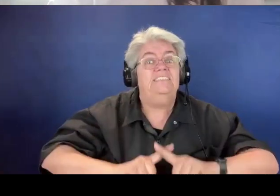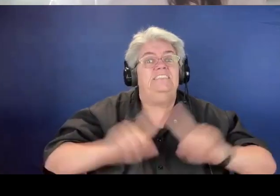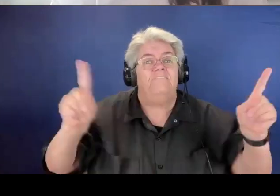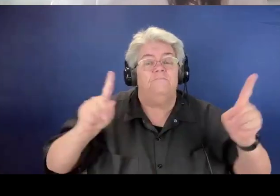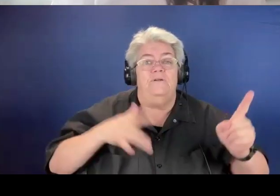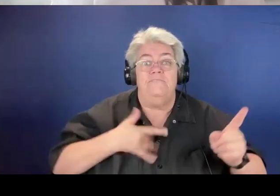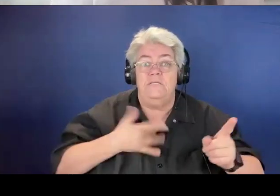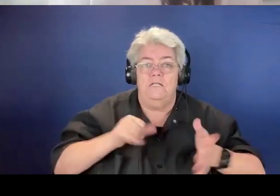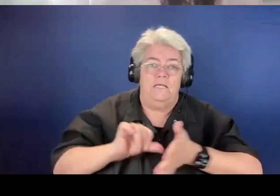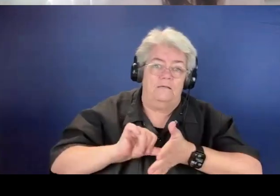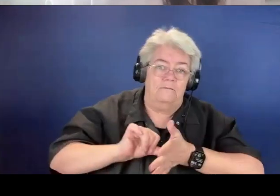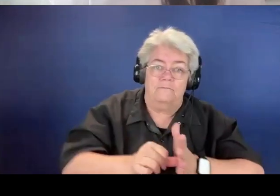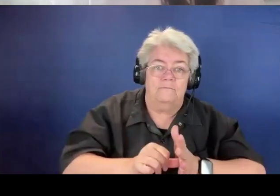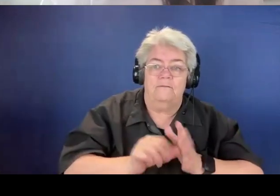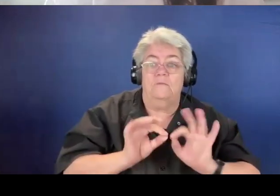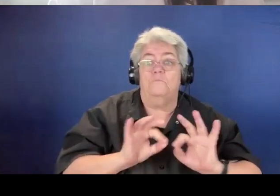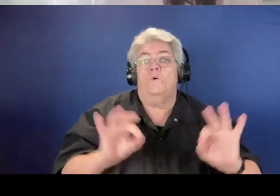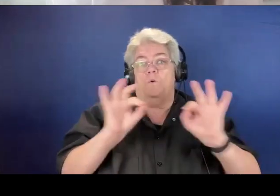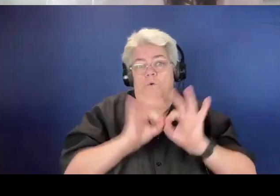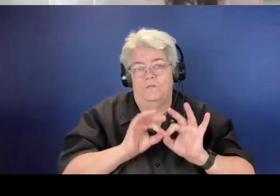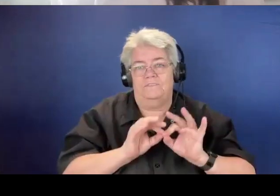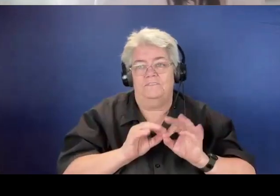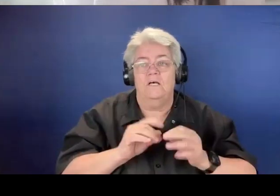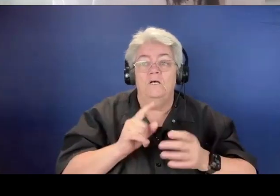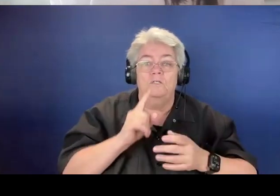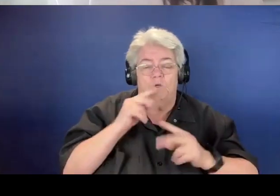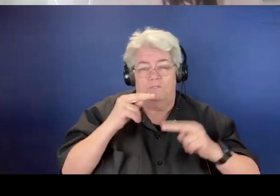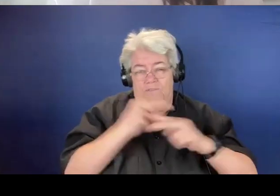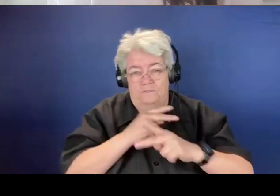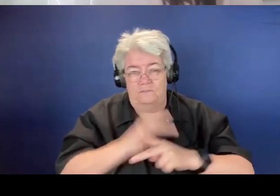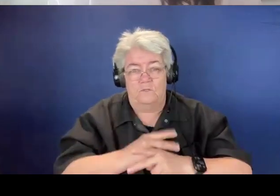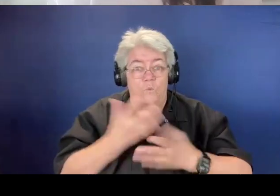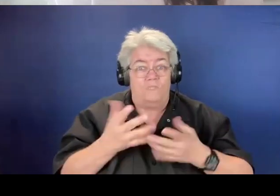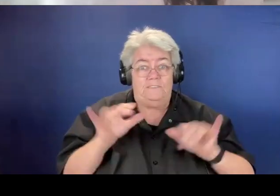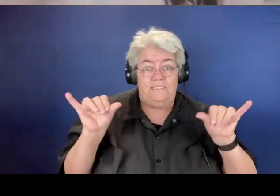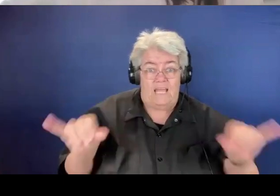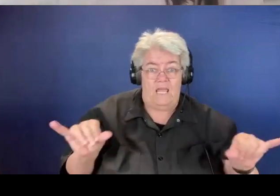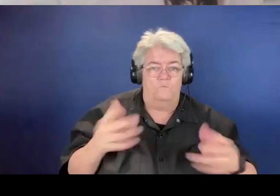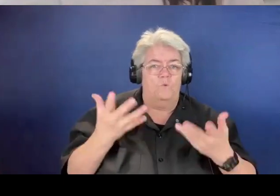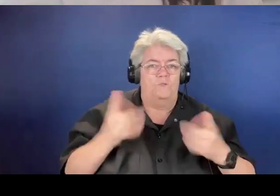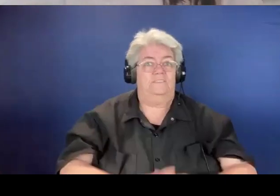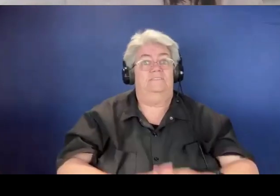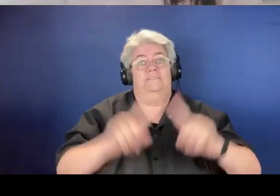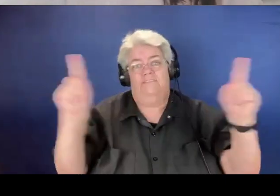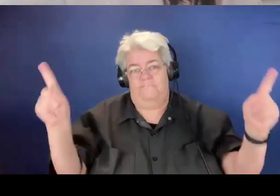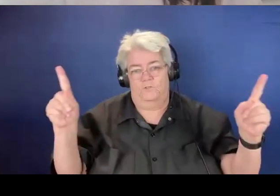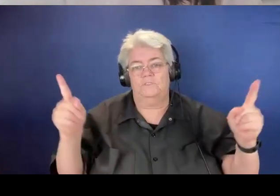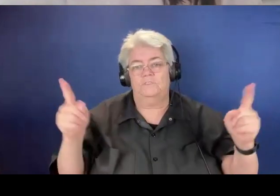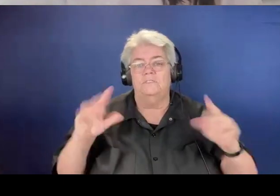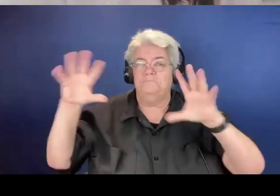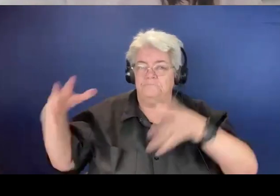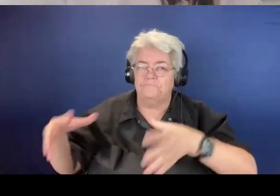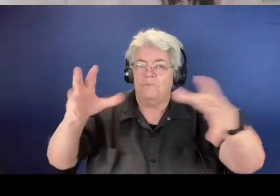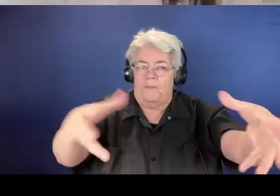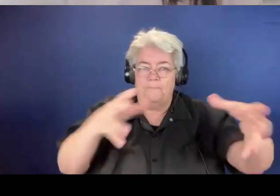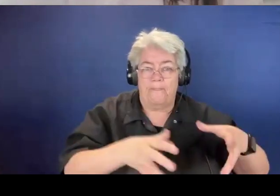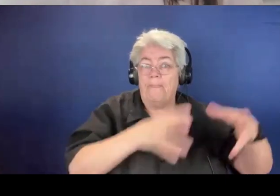differences and similarities in cultural values, norms and behaviors across societies and regions of the world.